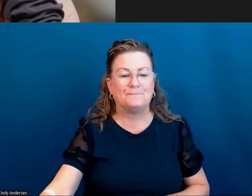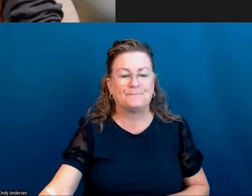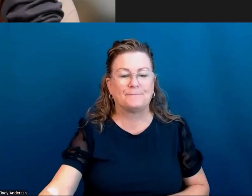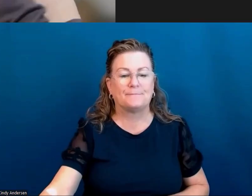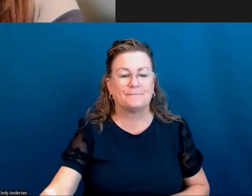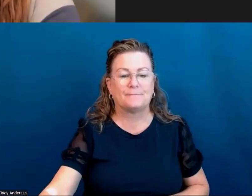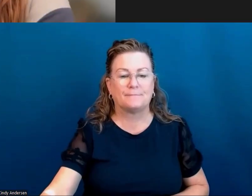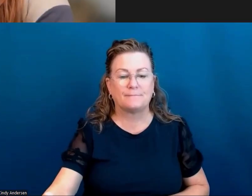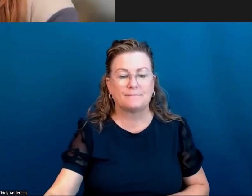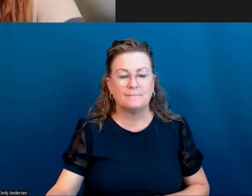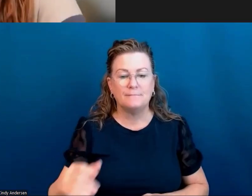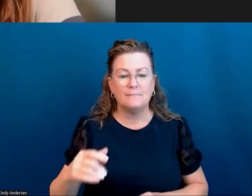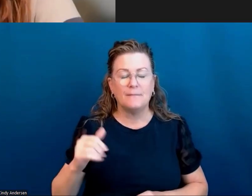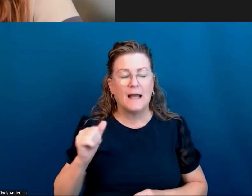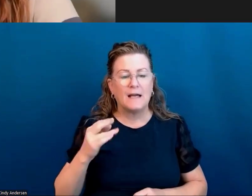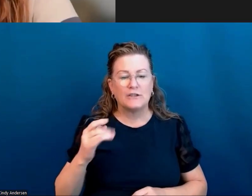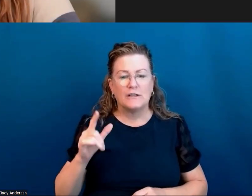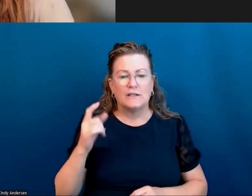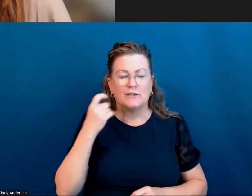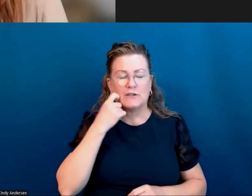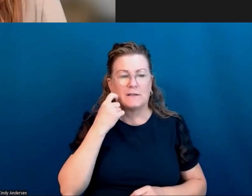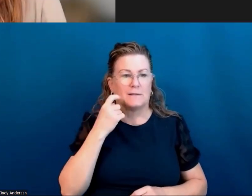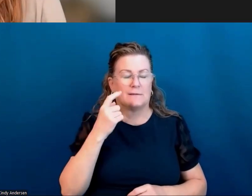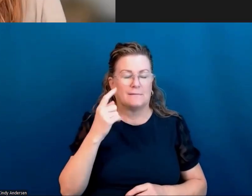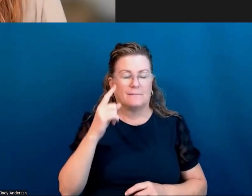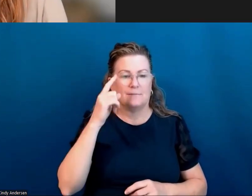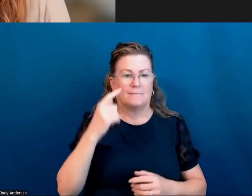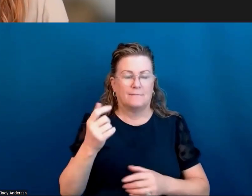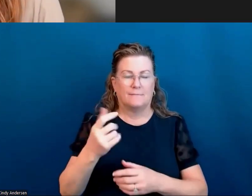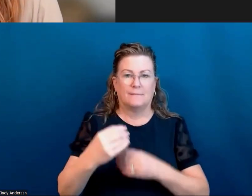just made me think about it. So we have these major holidays